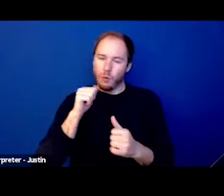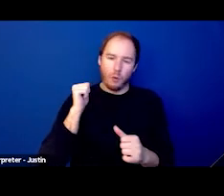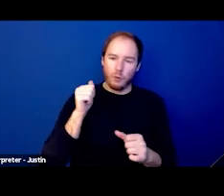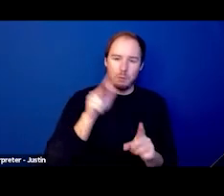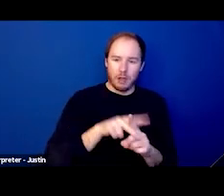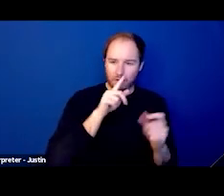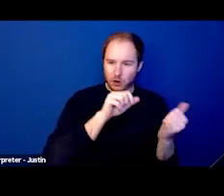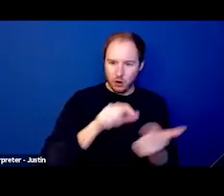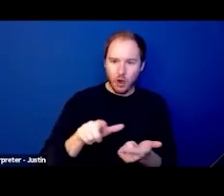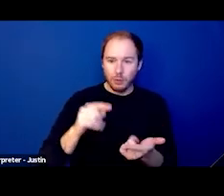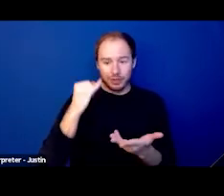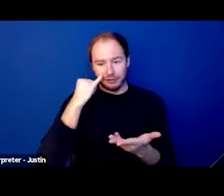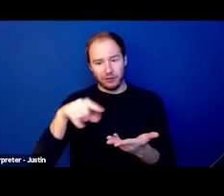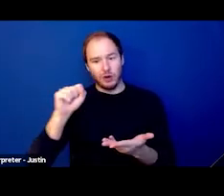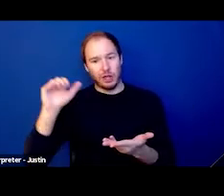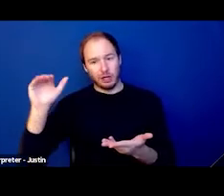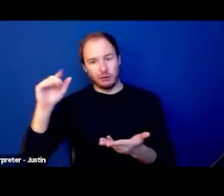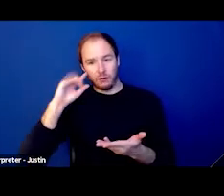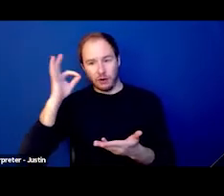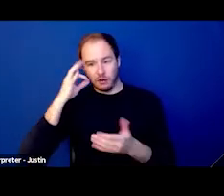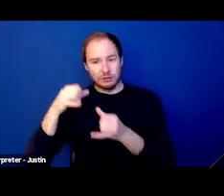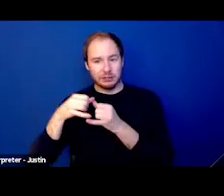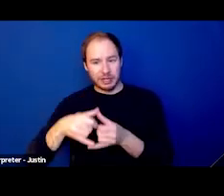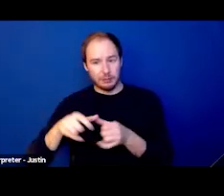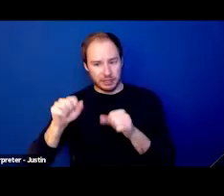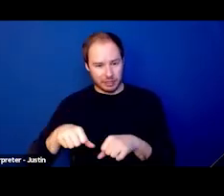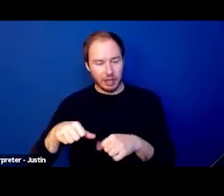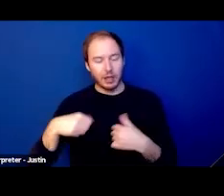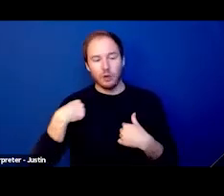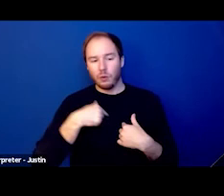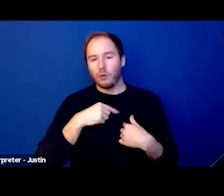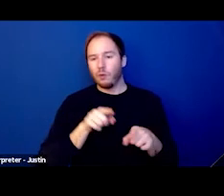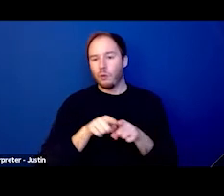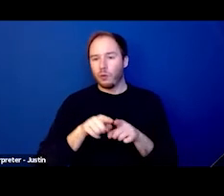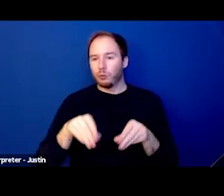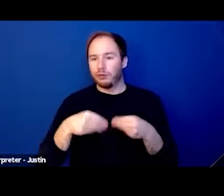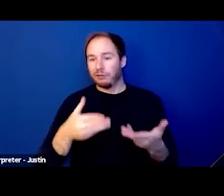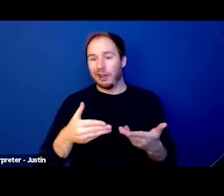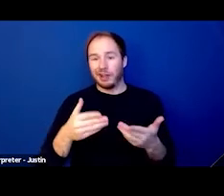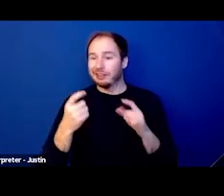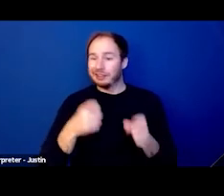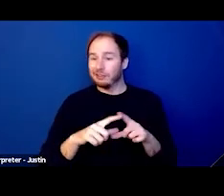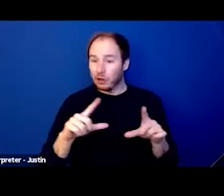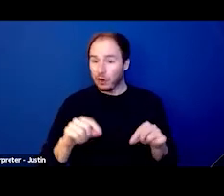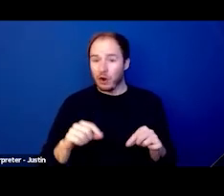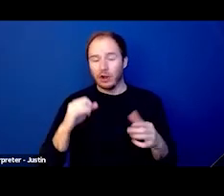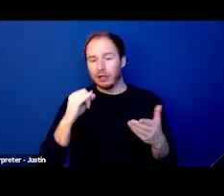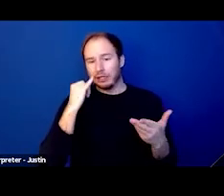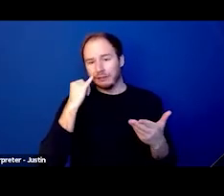it's super important that you do so. We also, if we're able to, provide gift cards when people provide community input.